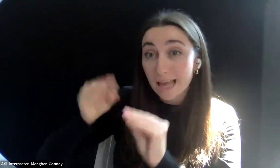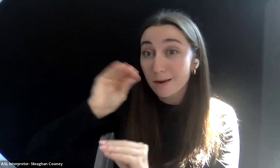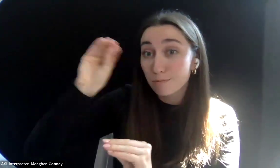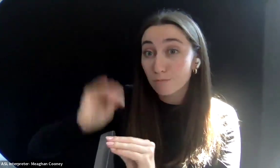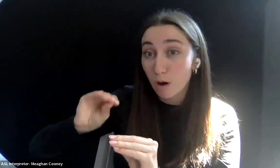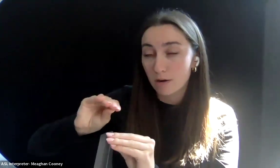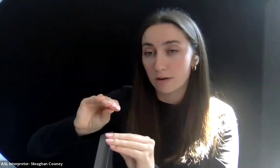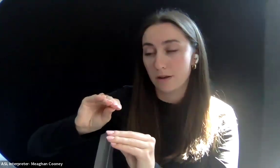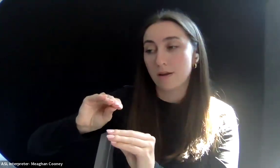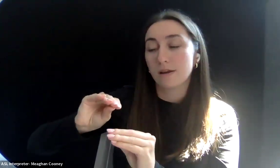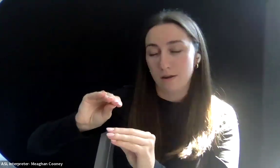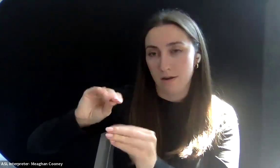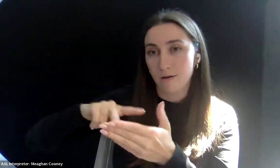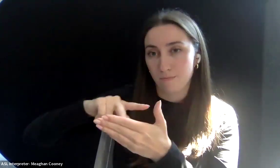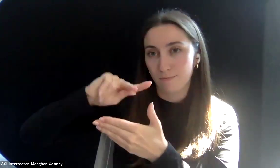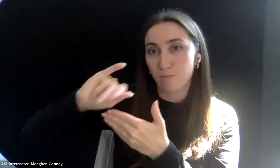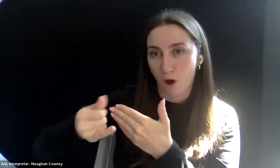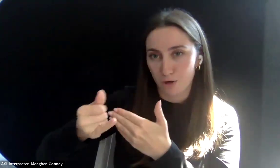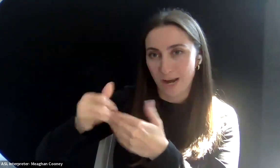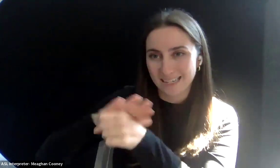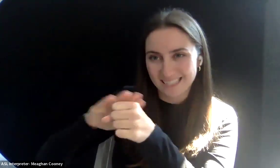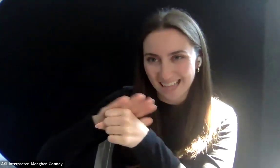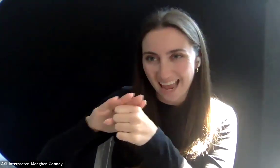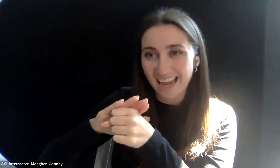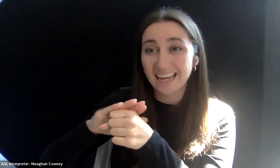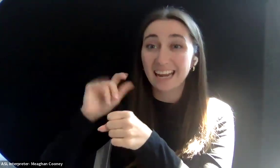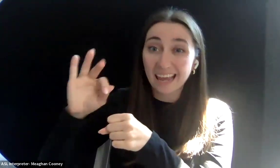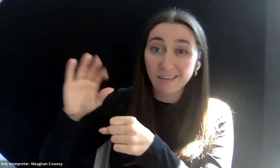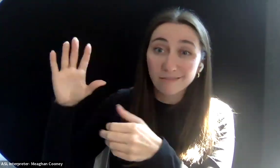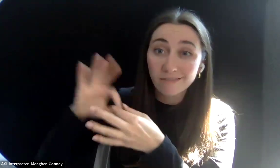that's covered by some form of green infrastructure or green